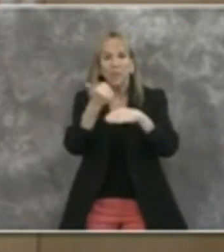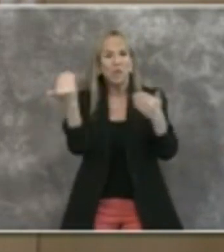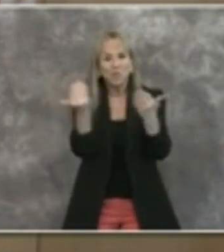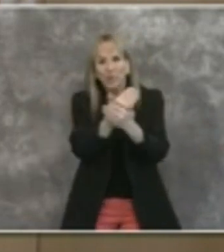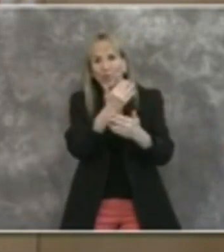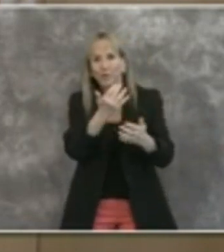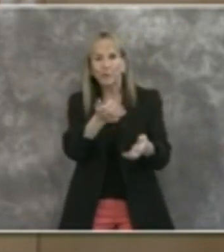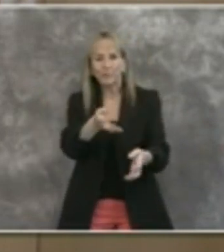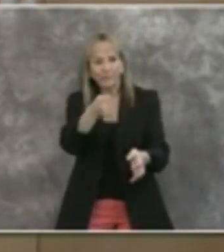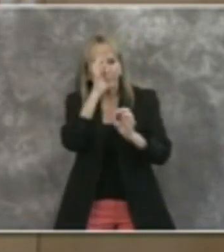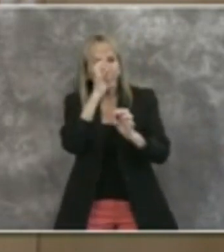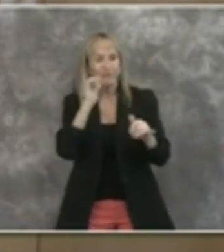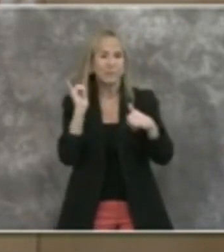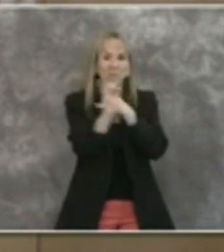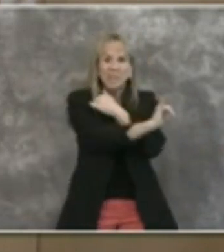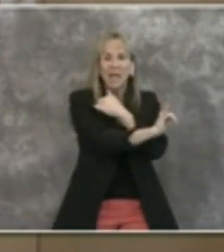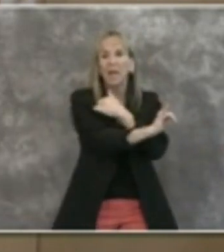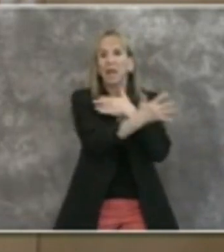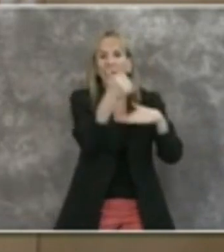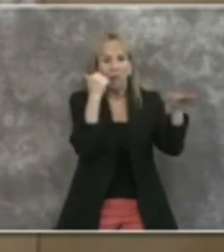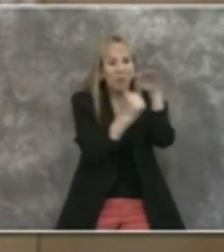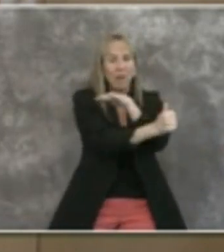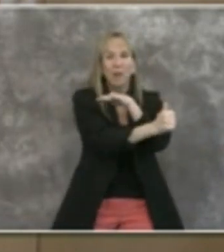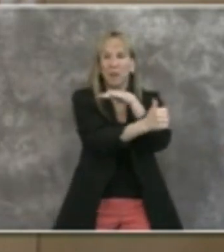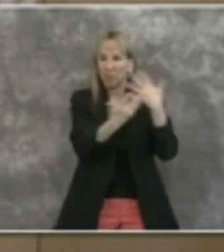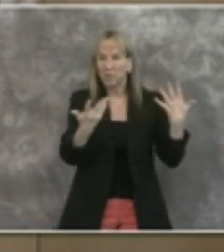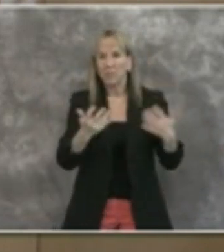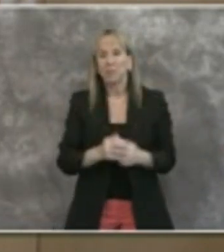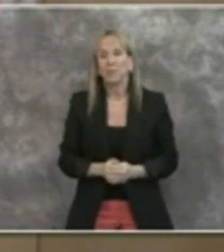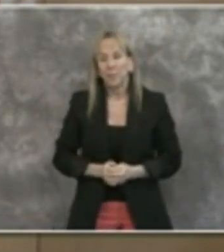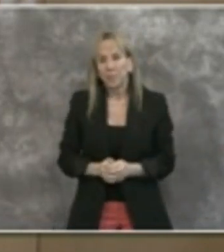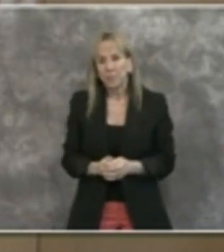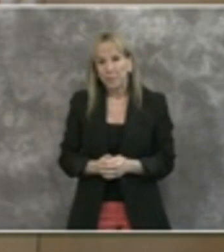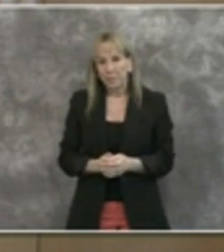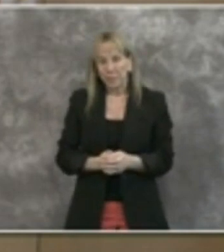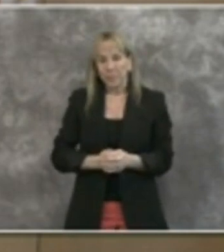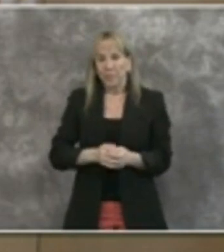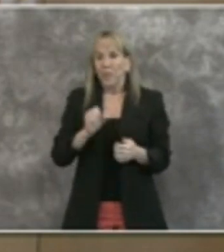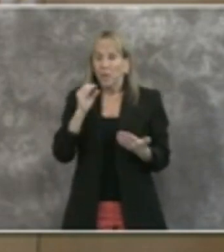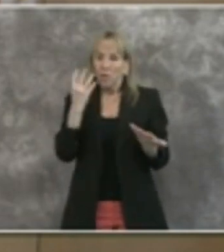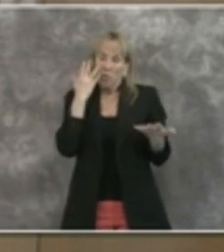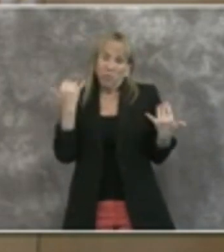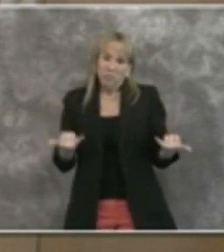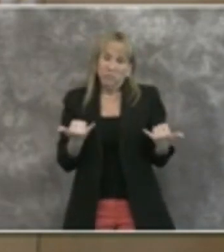SLOWLY THEN WE WON'T HAVE TO UP BACK STEP CREATE A